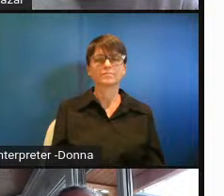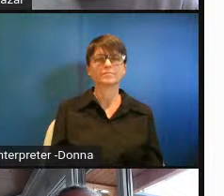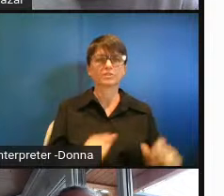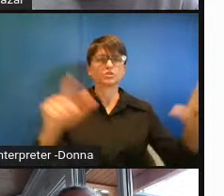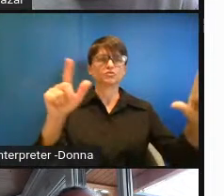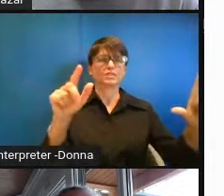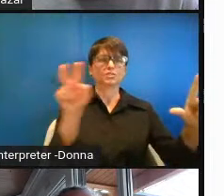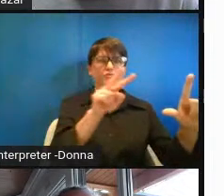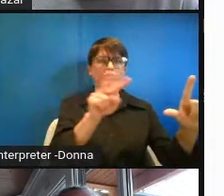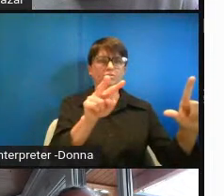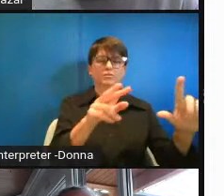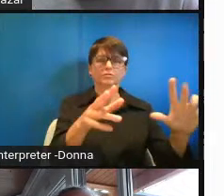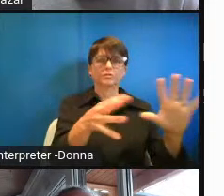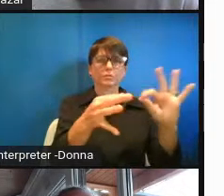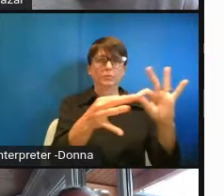screen reader reading